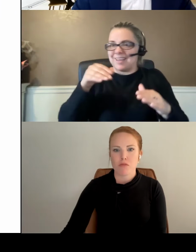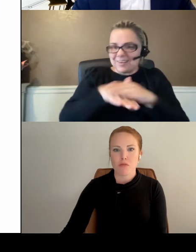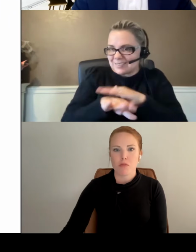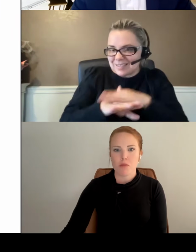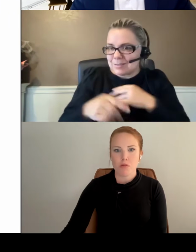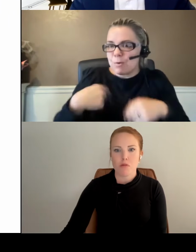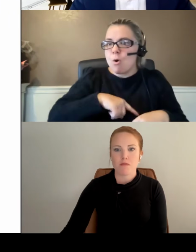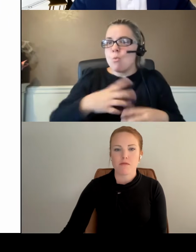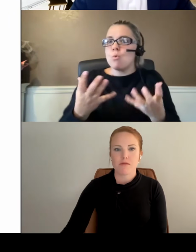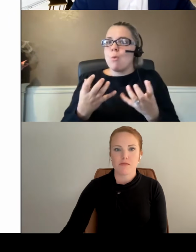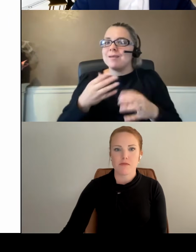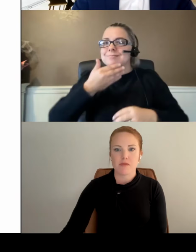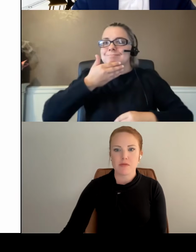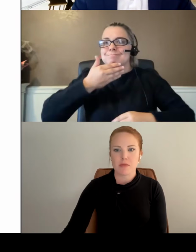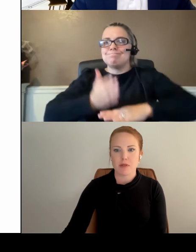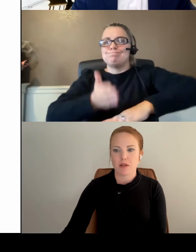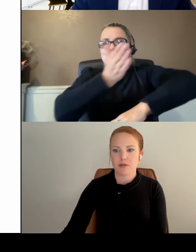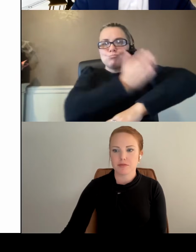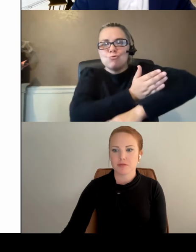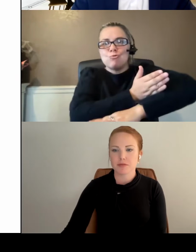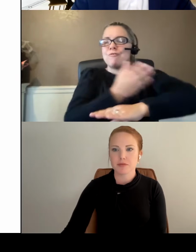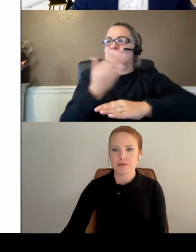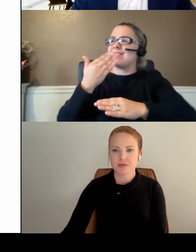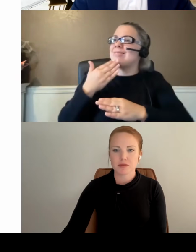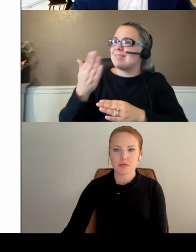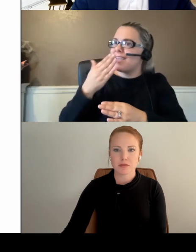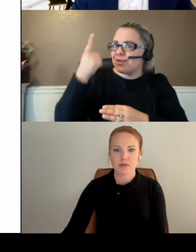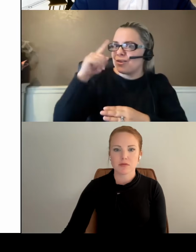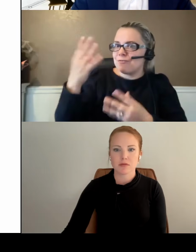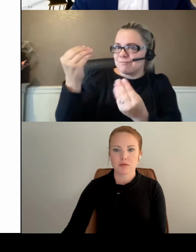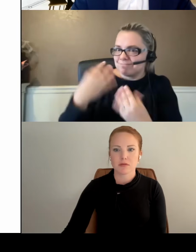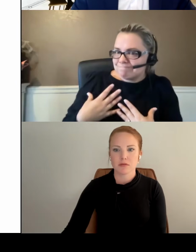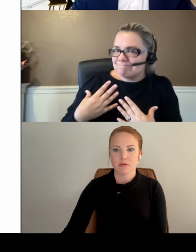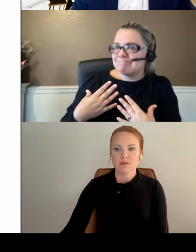thank you for telling us." These are all fantastic things. I'm glad they told us that